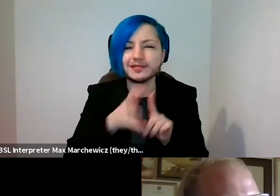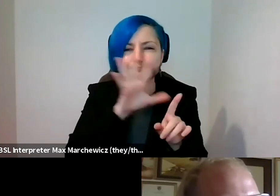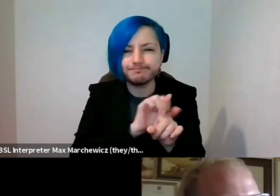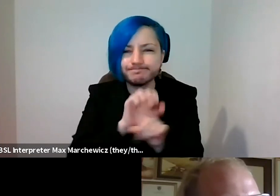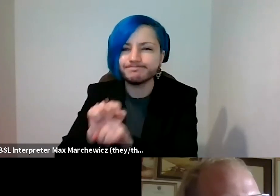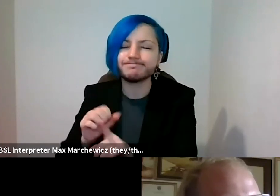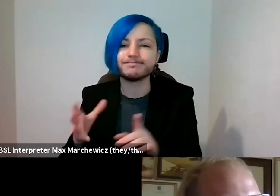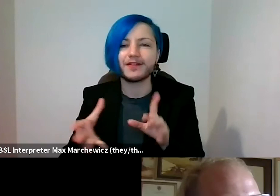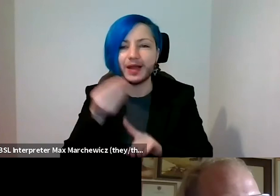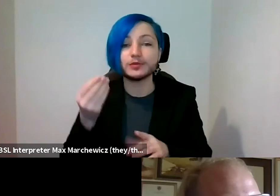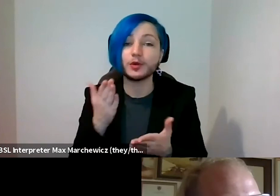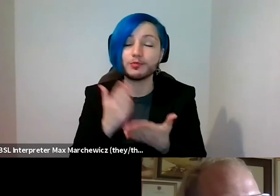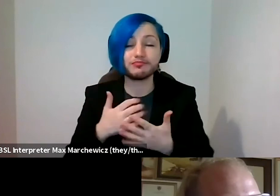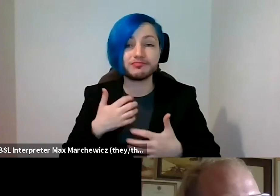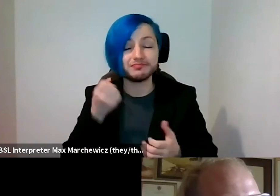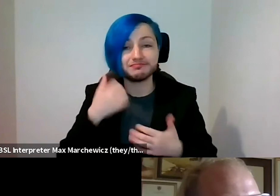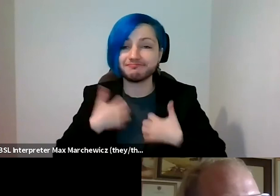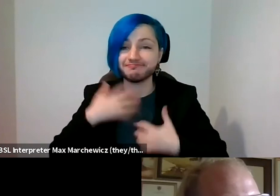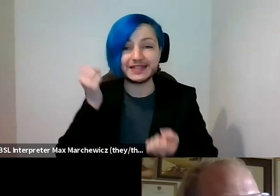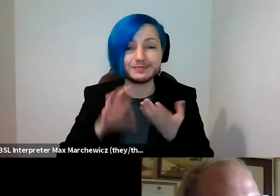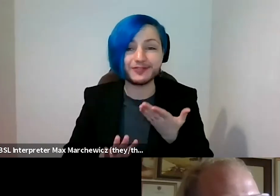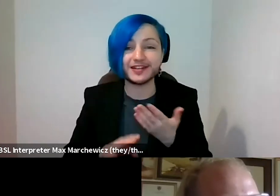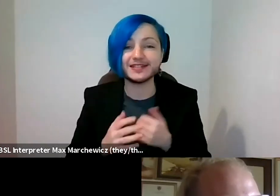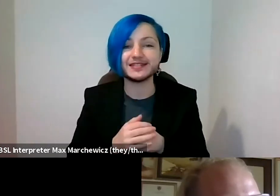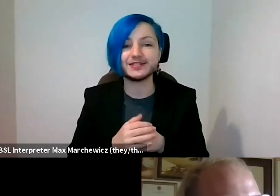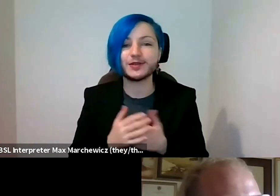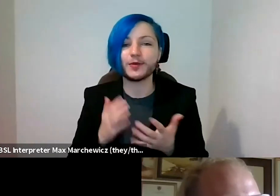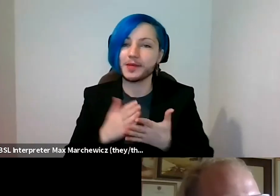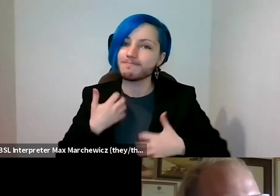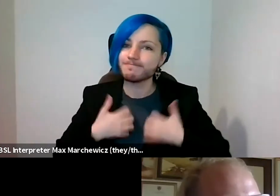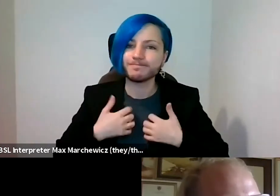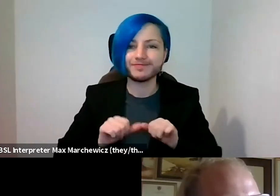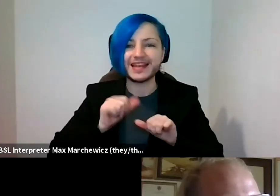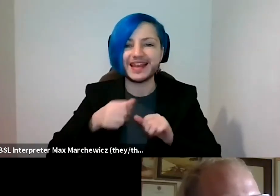quite a fruitful experience as of now, and I'm really looking forward to the next project,